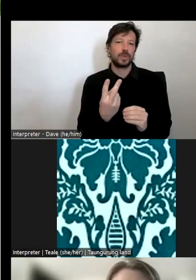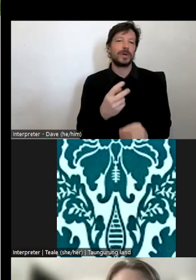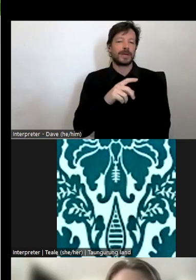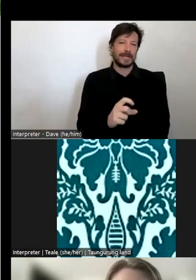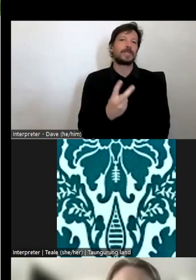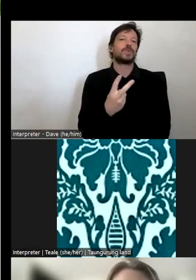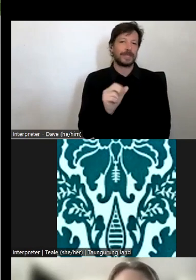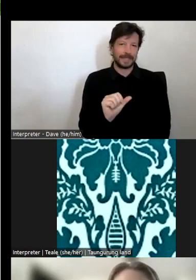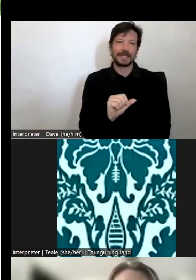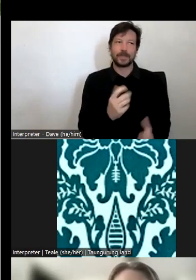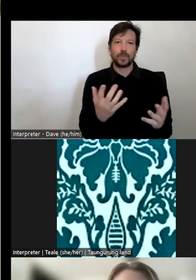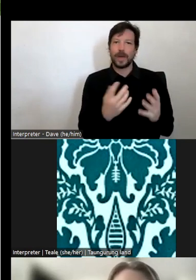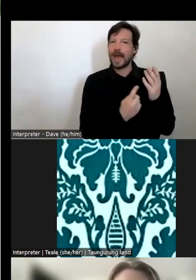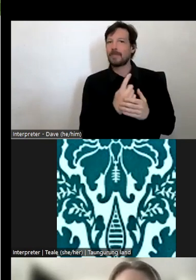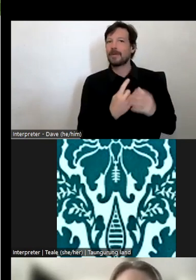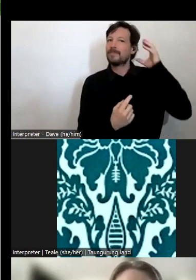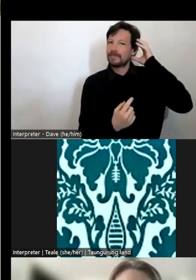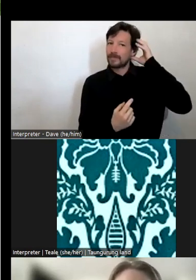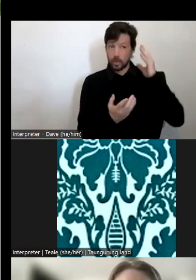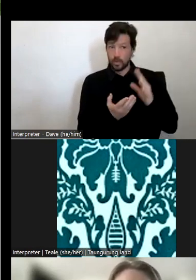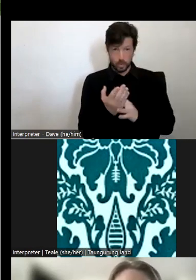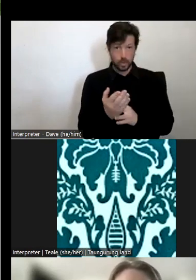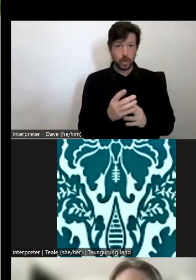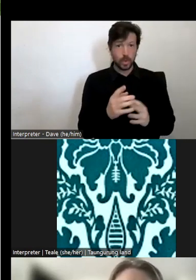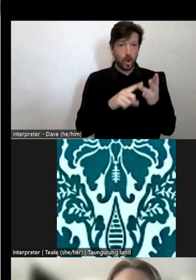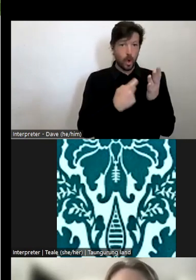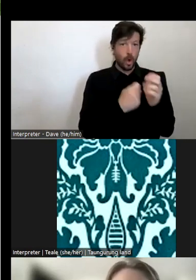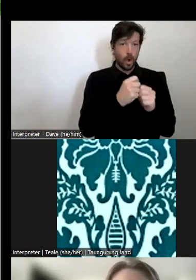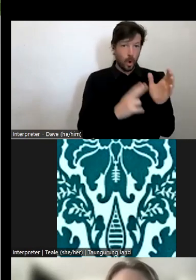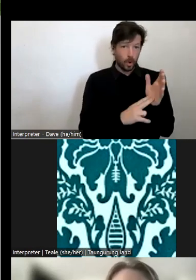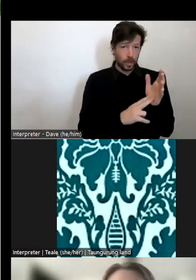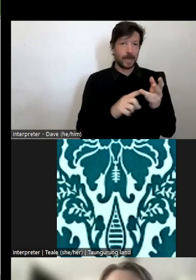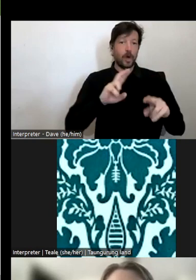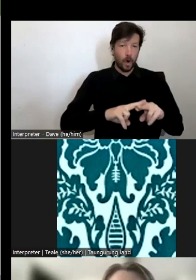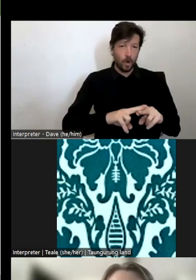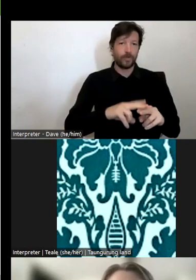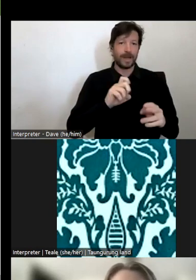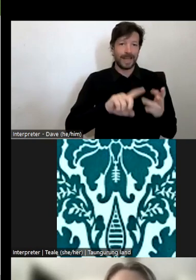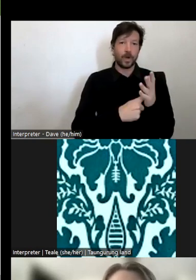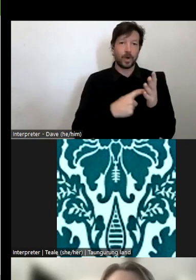So it's right through the organ of Corti. And it's involved in potassium recycling there.